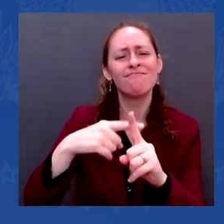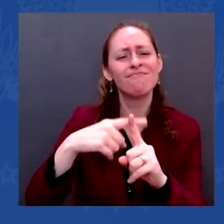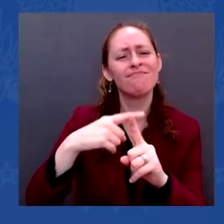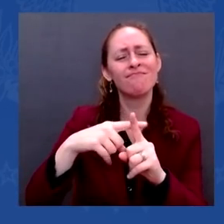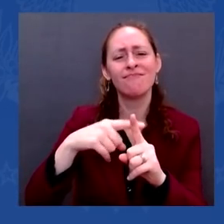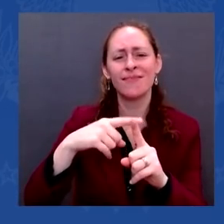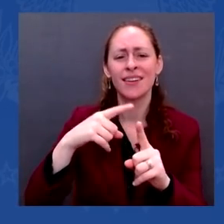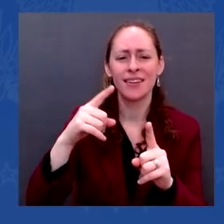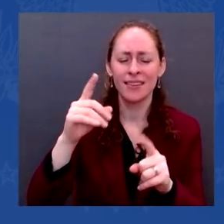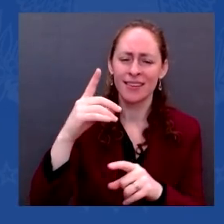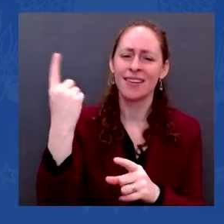Let's go spread the faith.